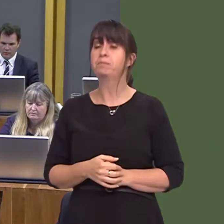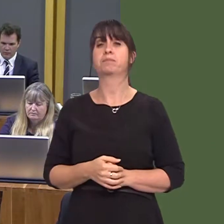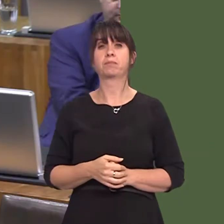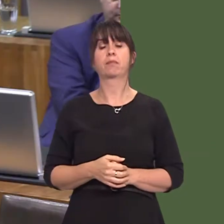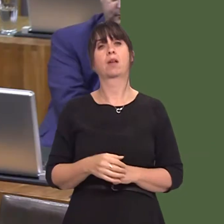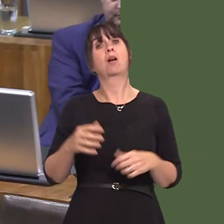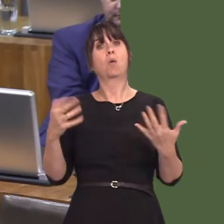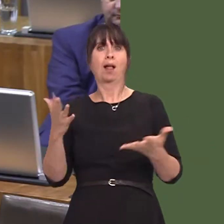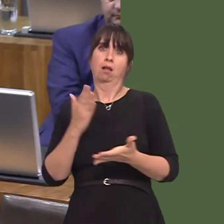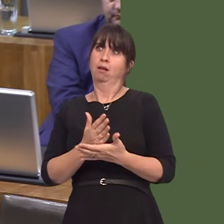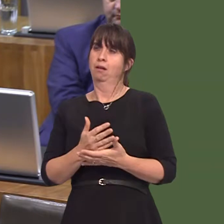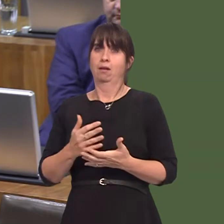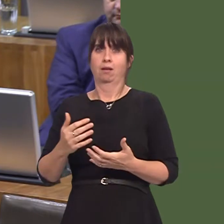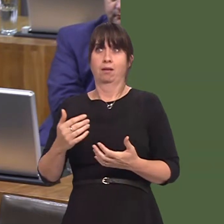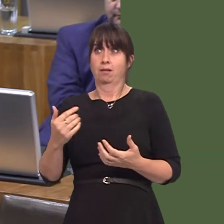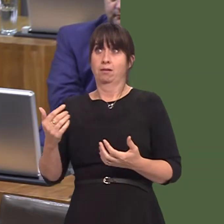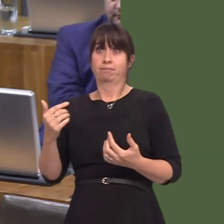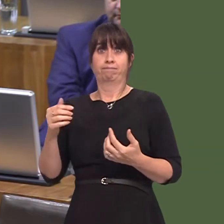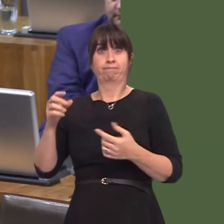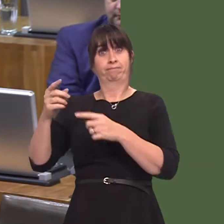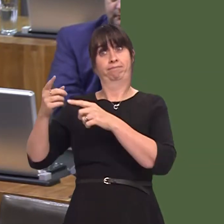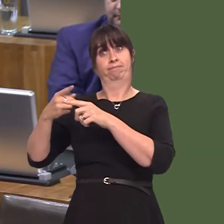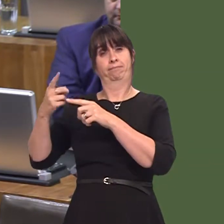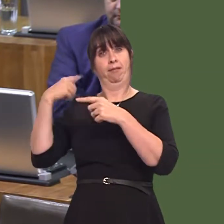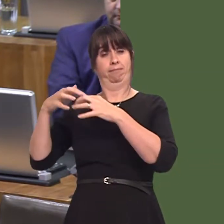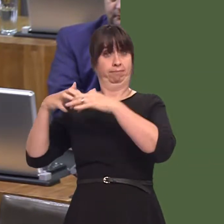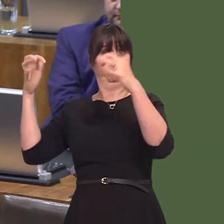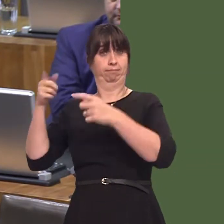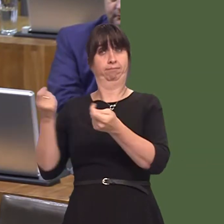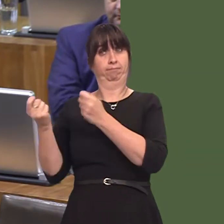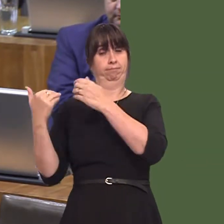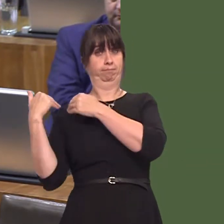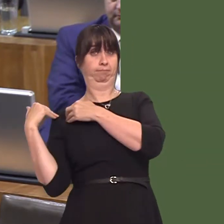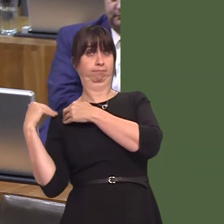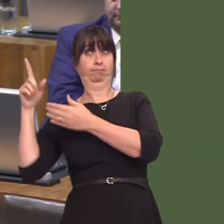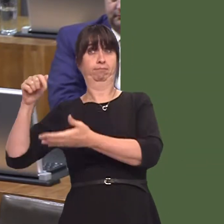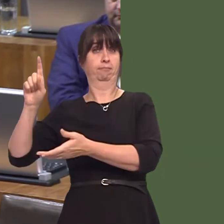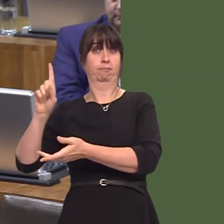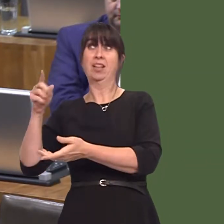benefit system we get into a situation where the budget settlement is never enough.